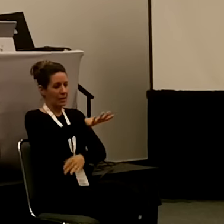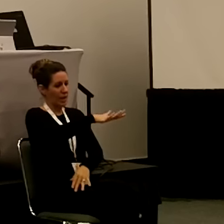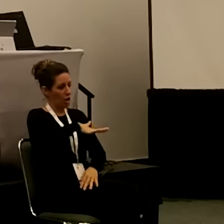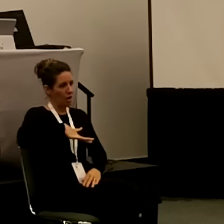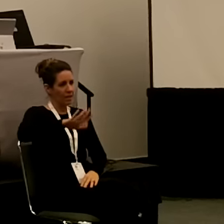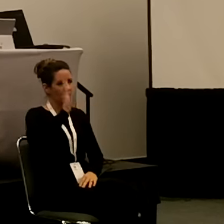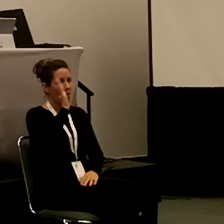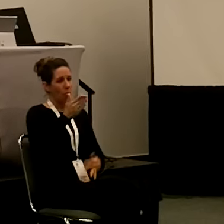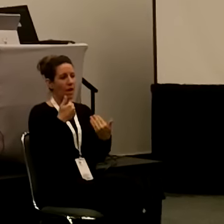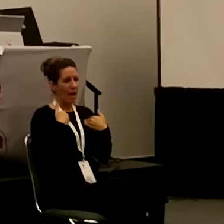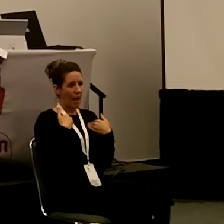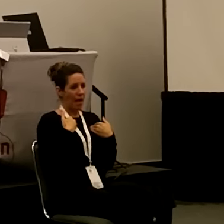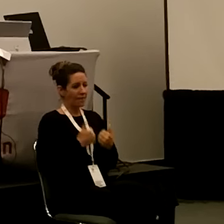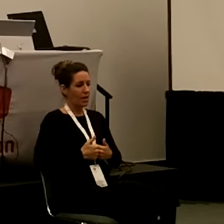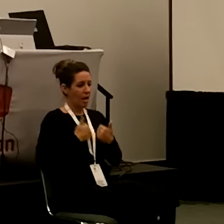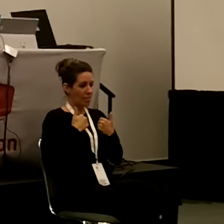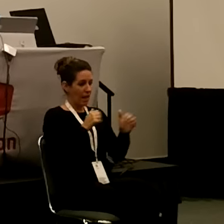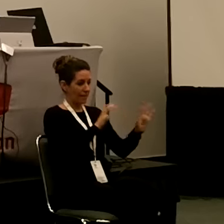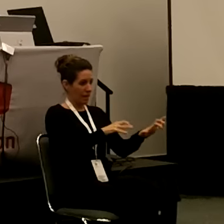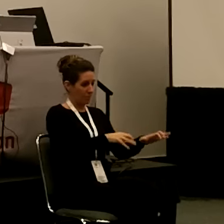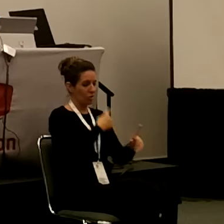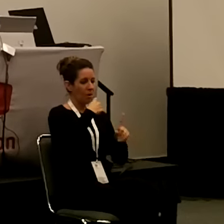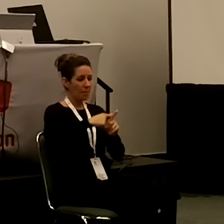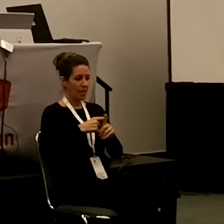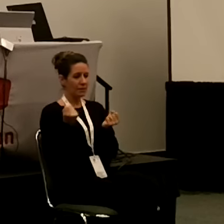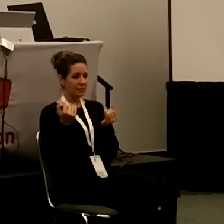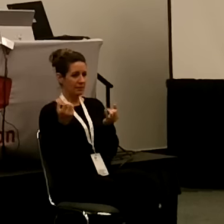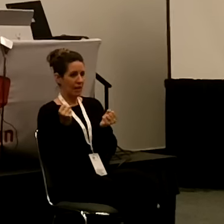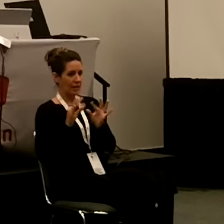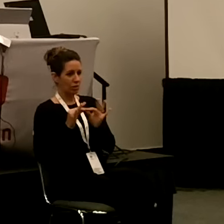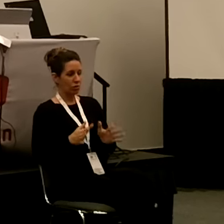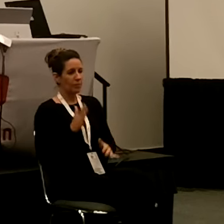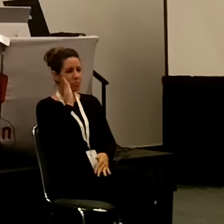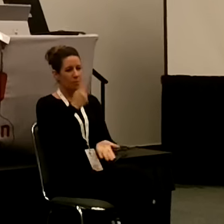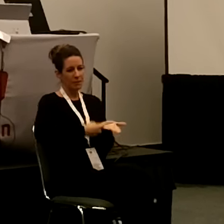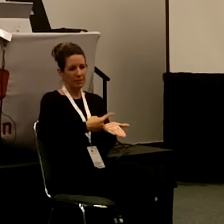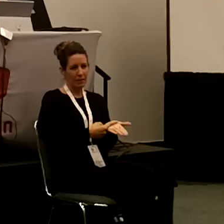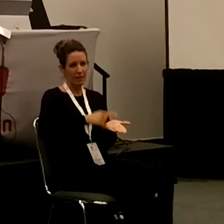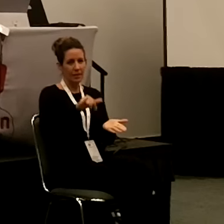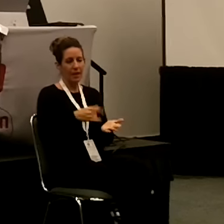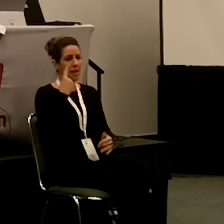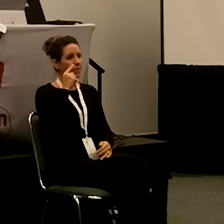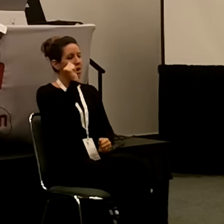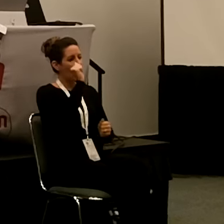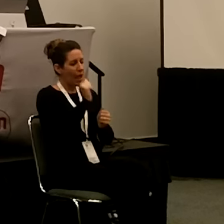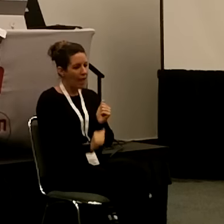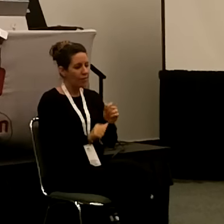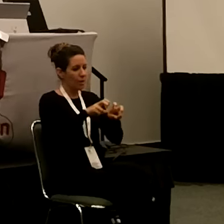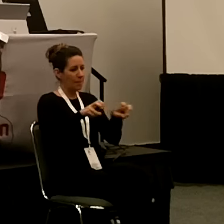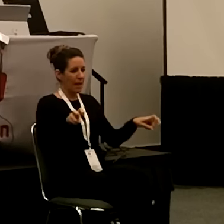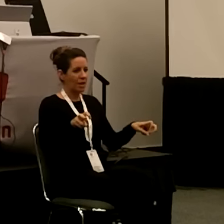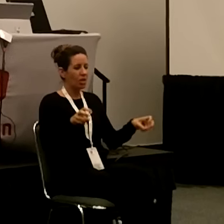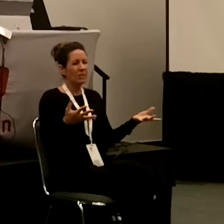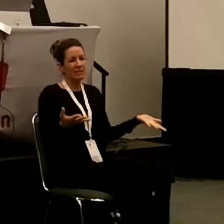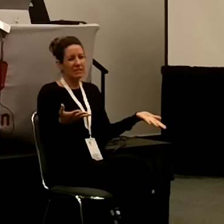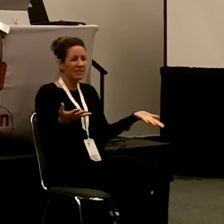they will have a live captioner and an ASL interpreter, so we're gonna be in talks about that, and for every single panel, I'm not completely sure,